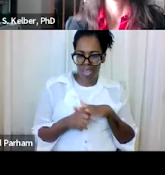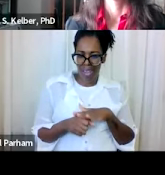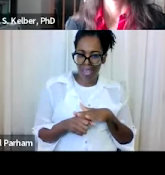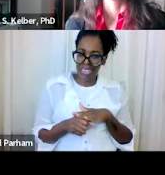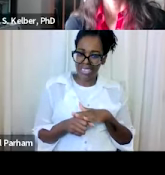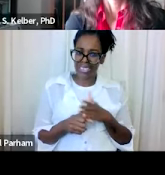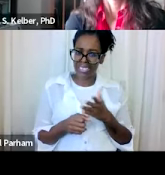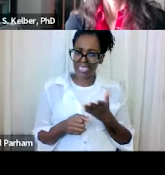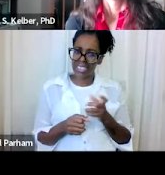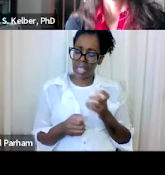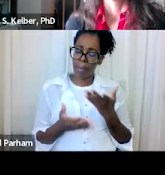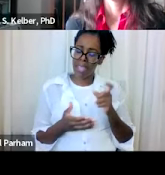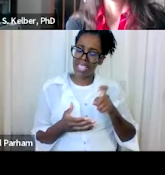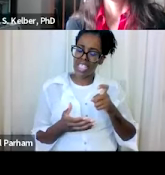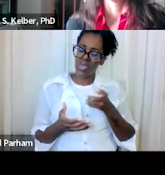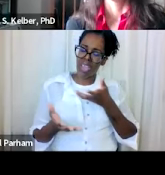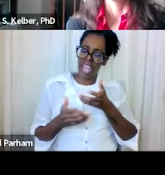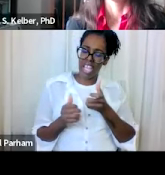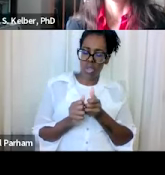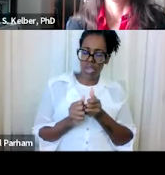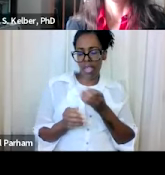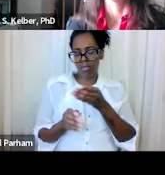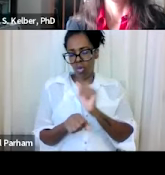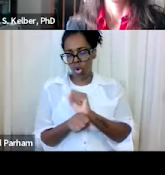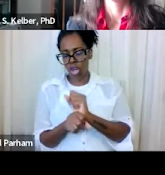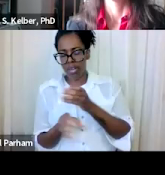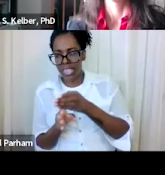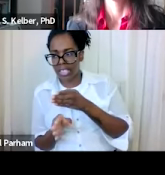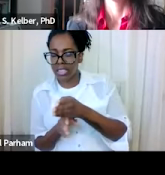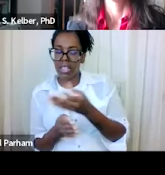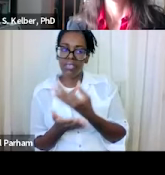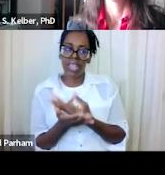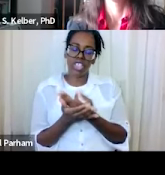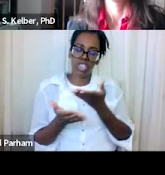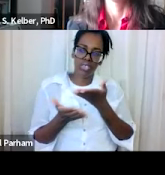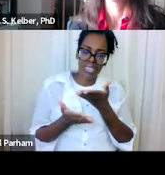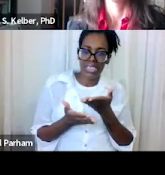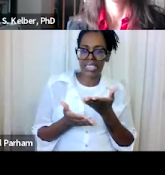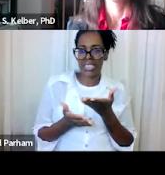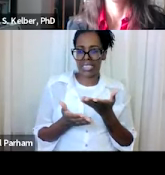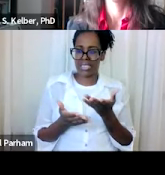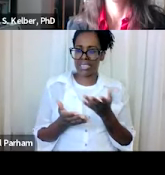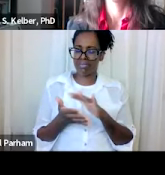you have to engage with employment professionals and financial service professionals. Moral injury has a strong spiritual component.